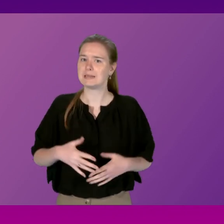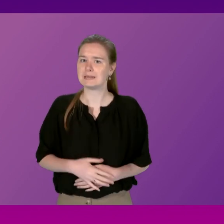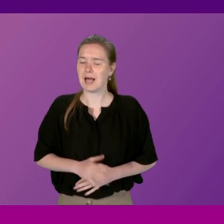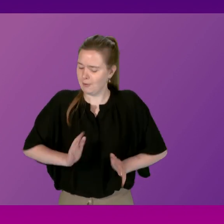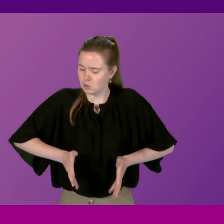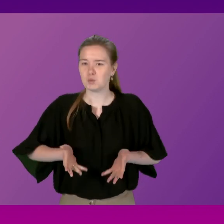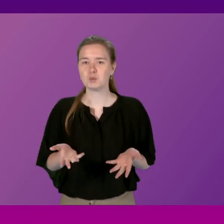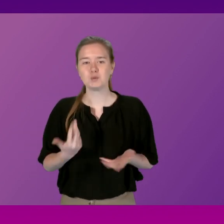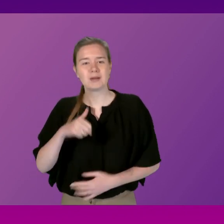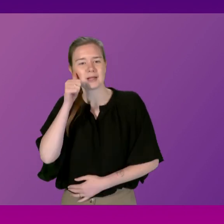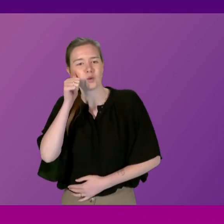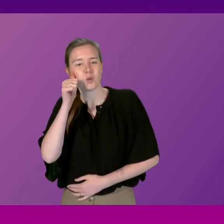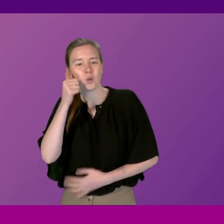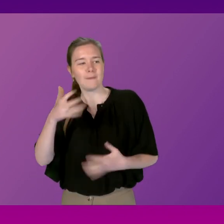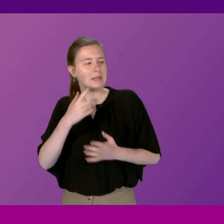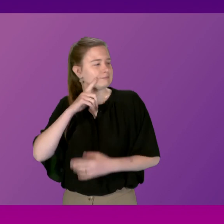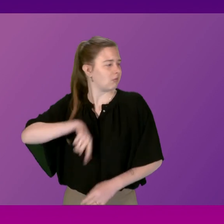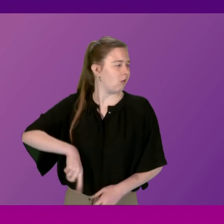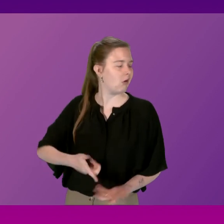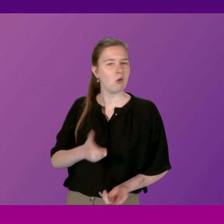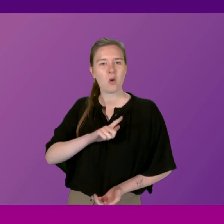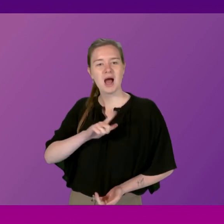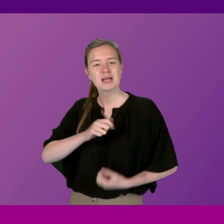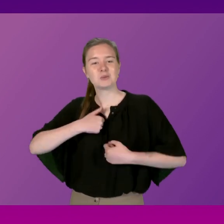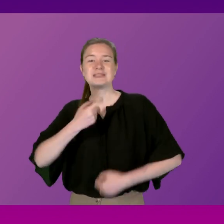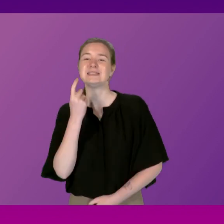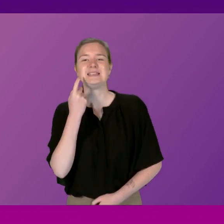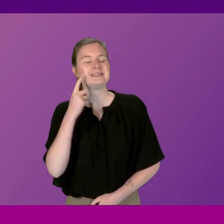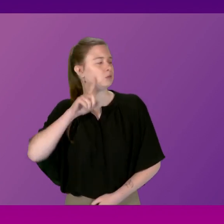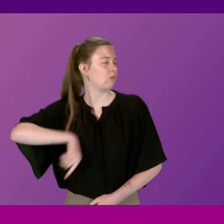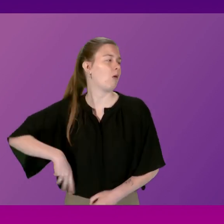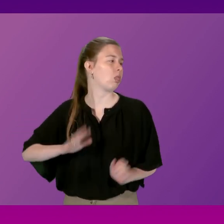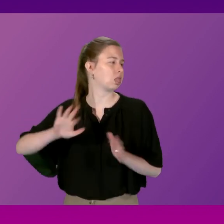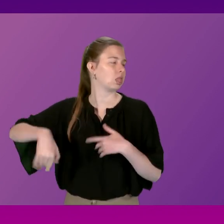I know how often we have been ignored because we are often easy to ignore.